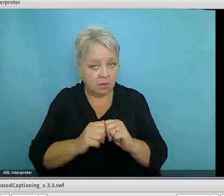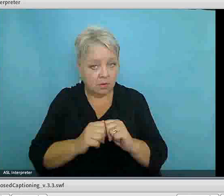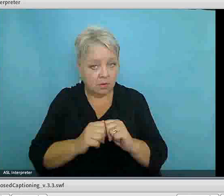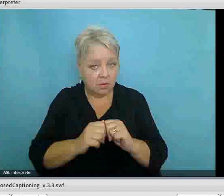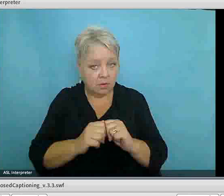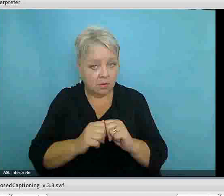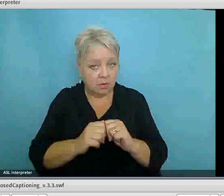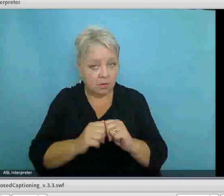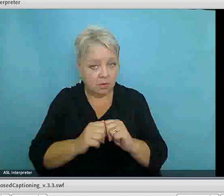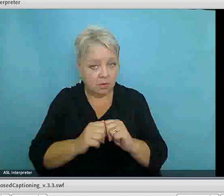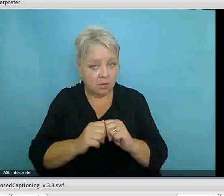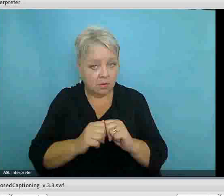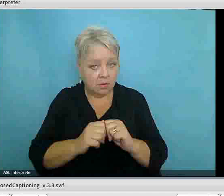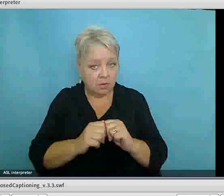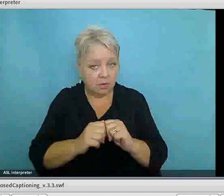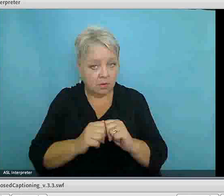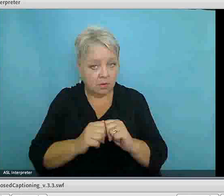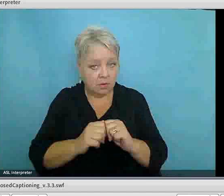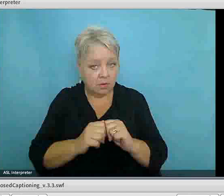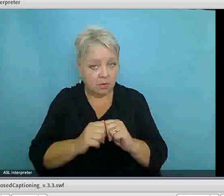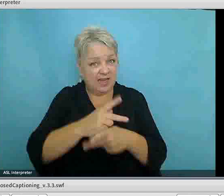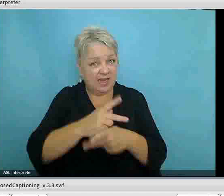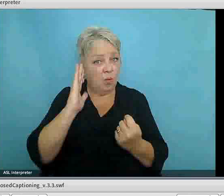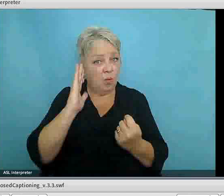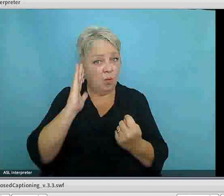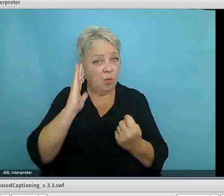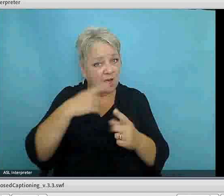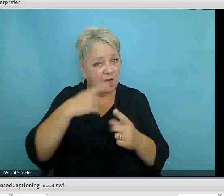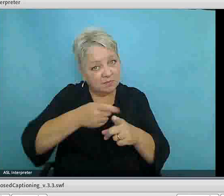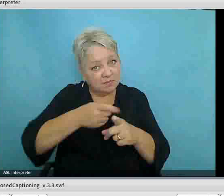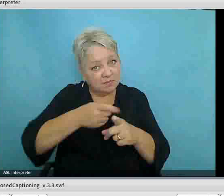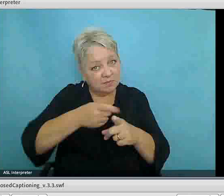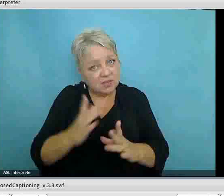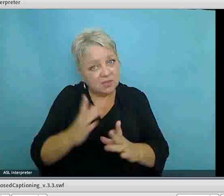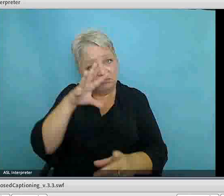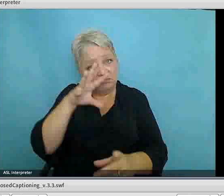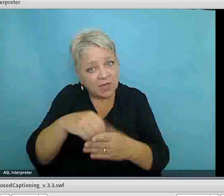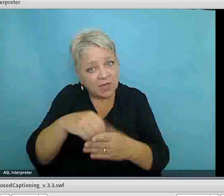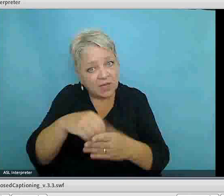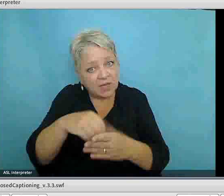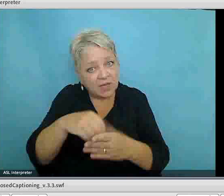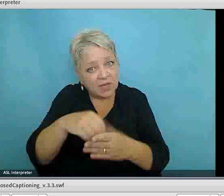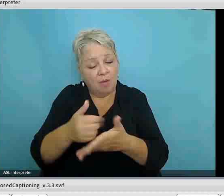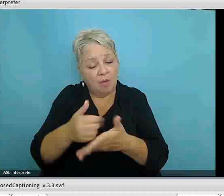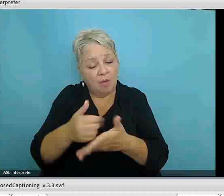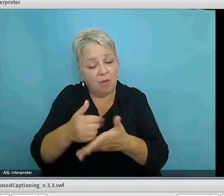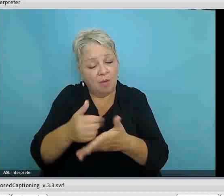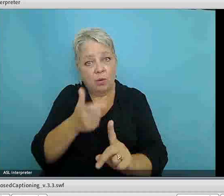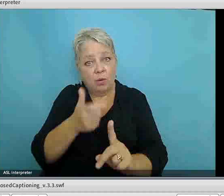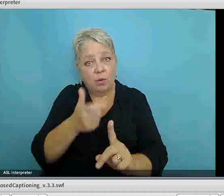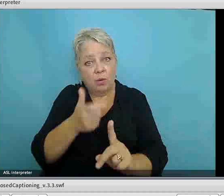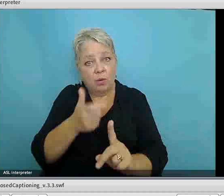Absolutely. One of the things that we really have spent time with the plans around and will continue